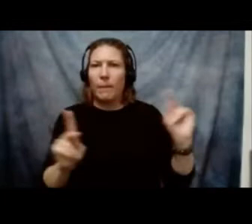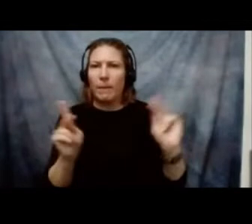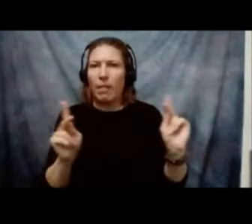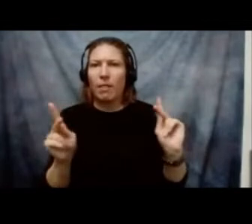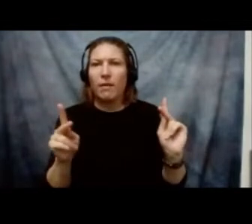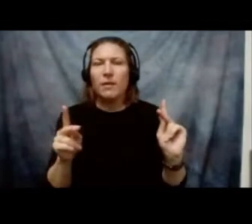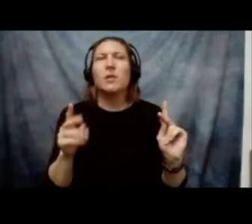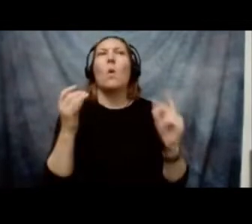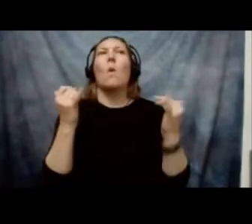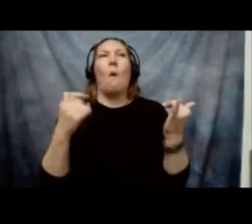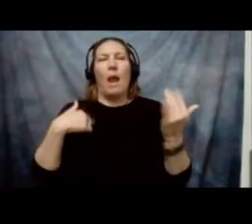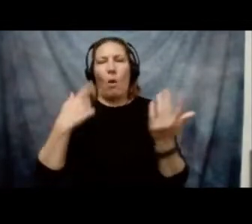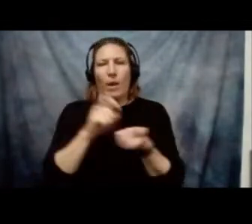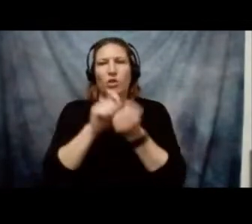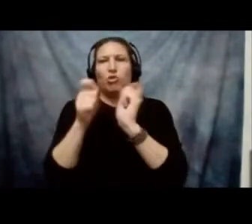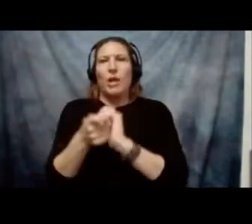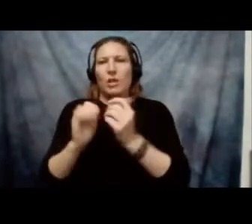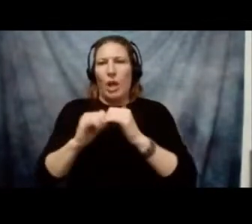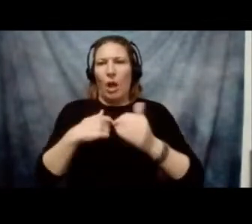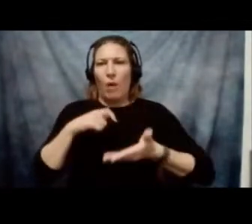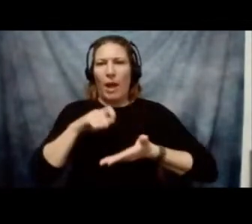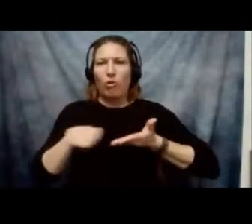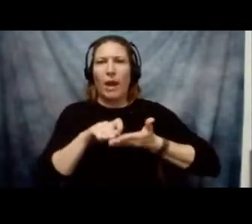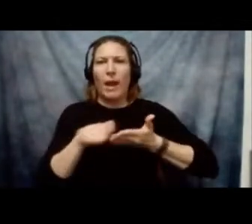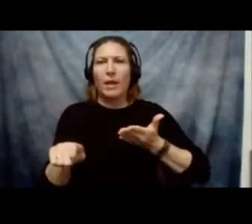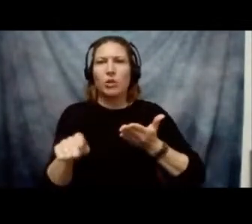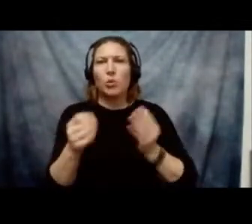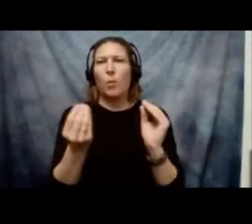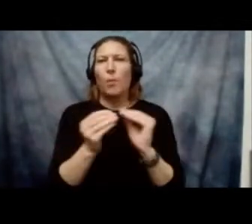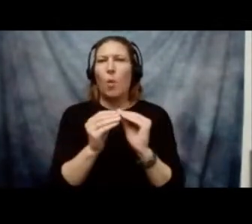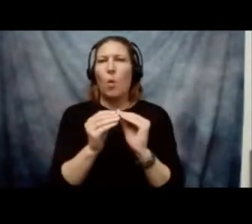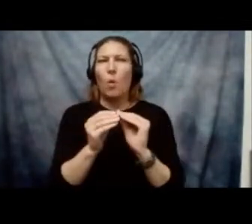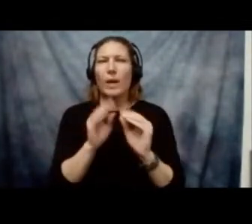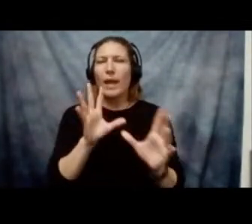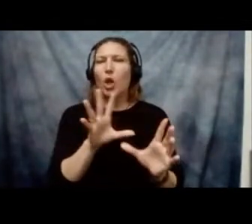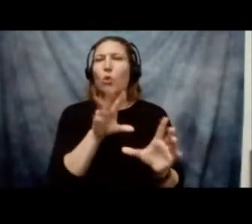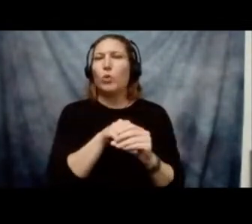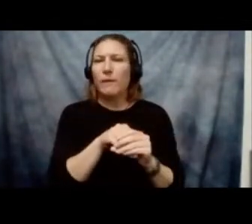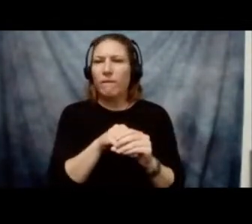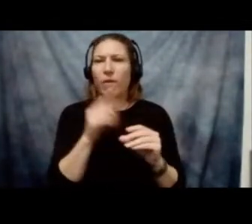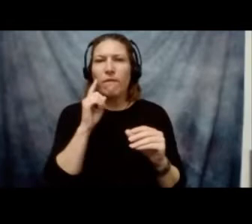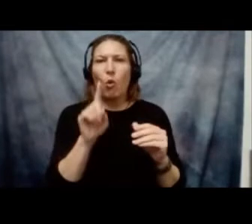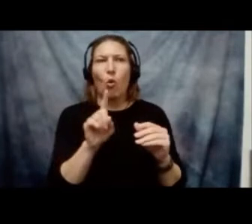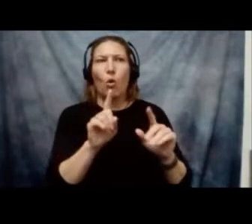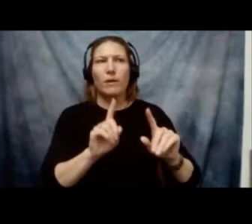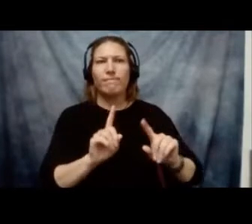of that and i think some of the tools you can use to do this part to do this piece